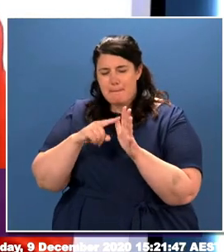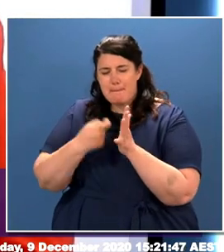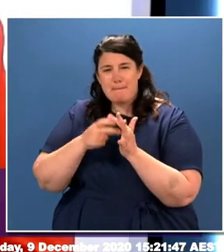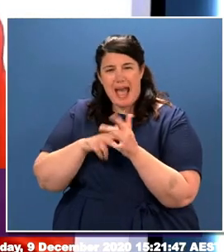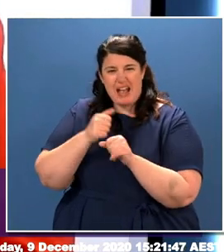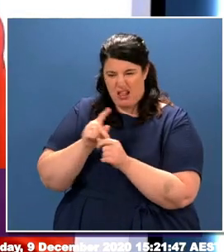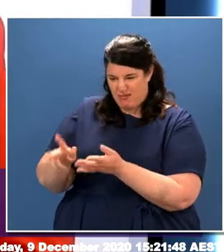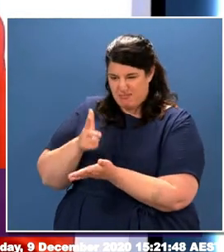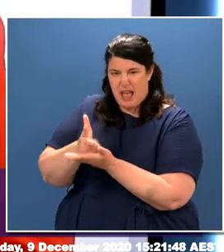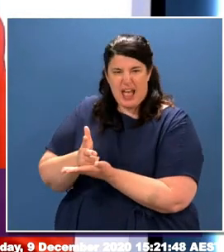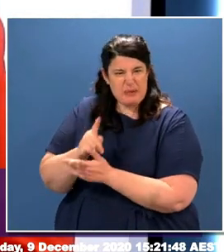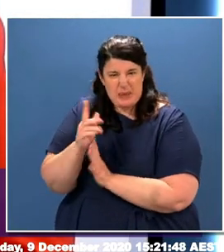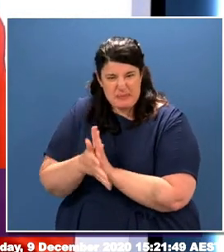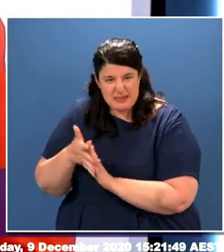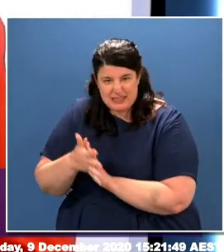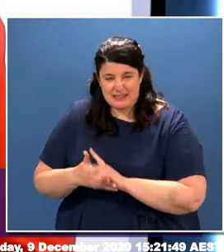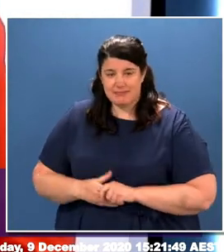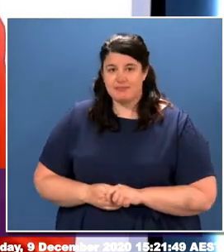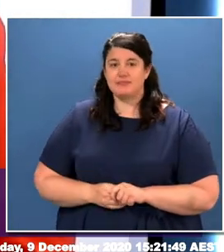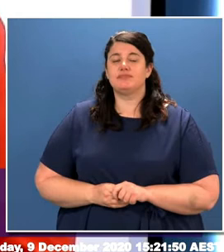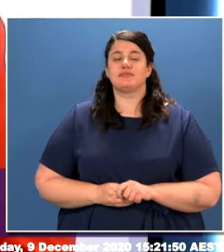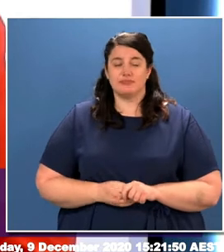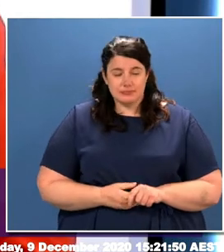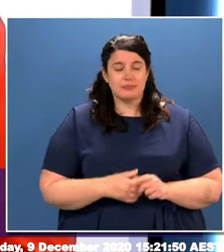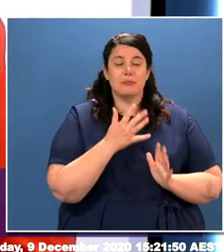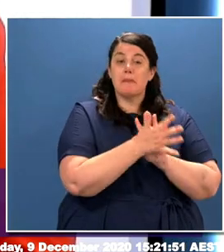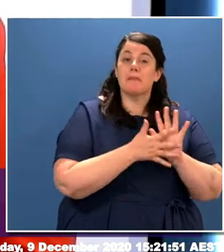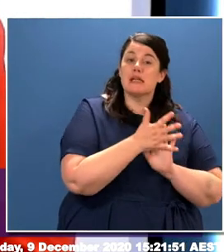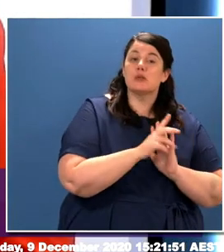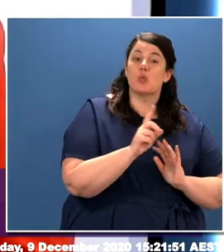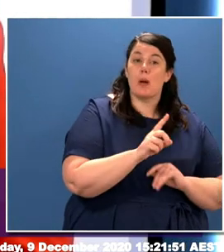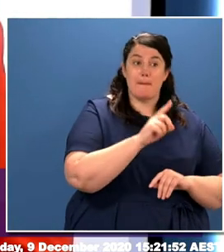is so the people who are the furthest away from being ready